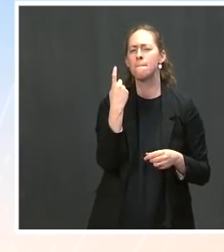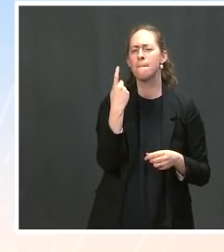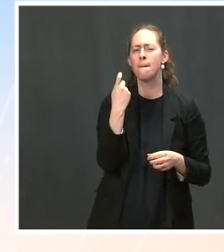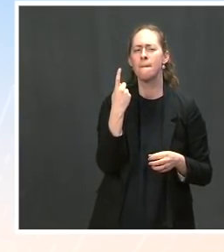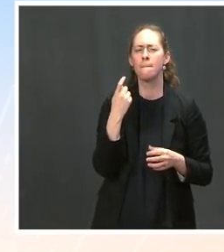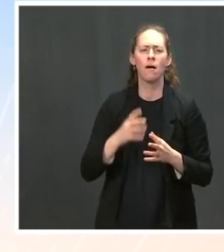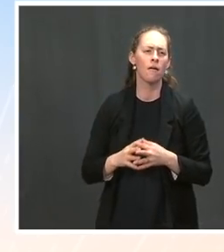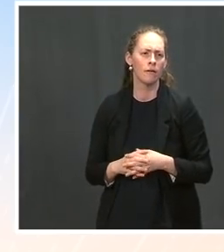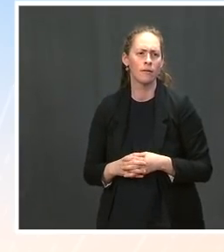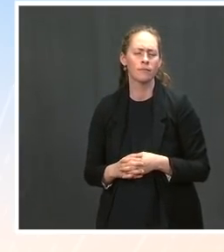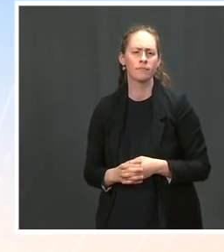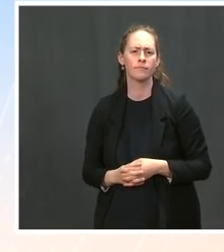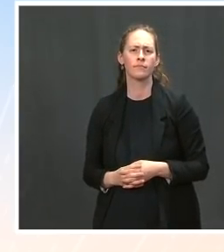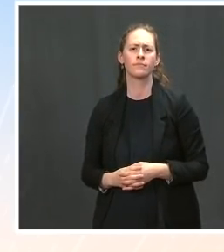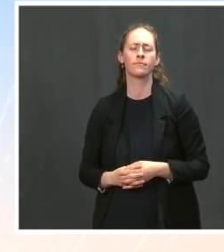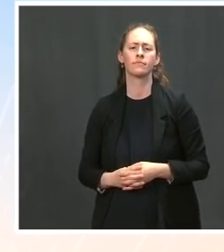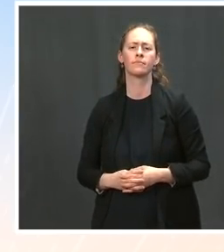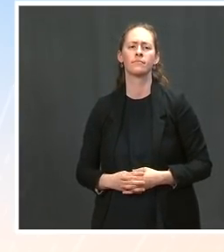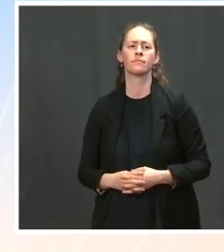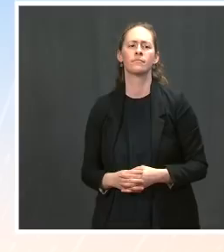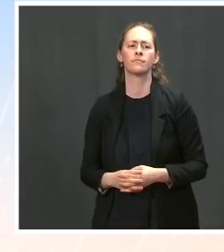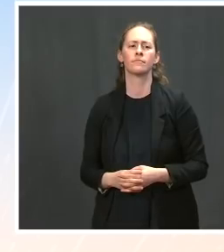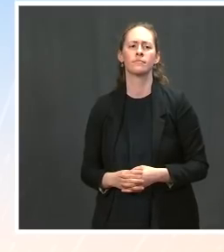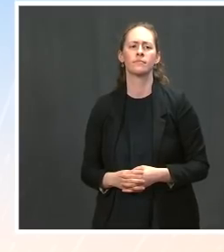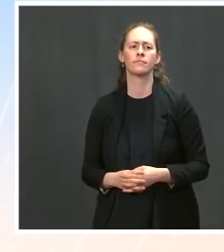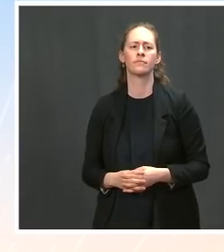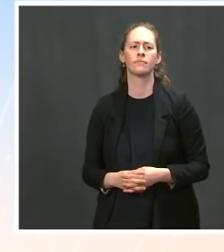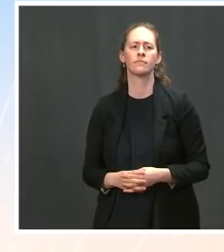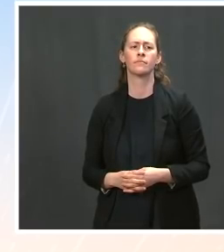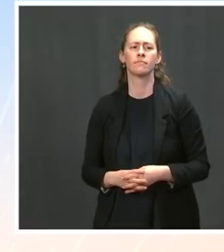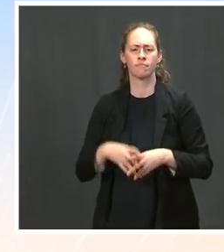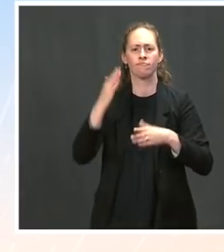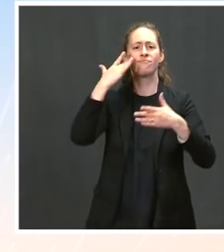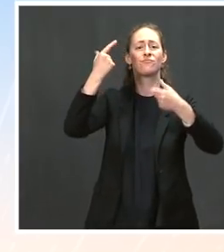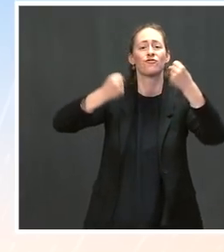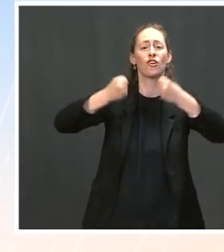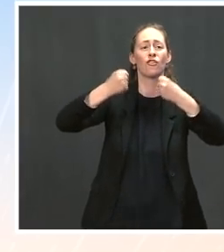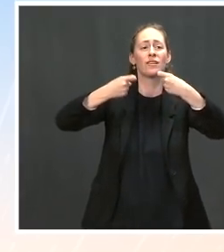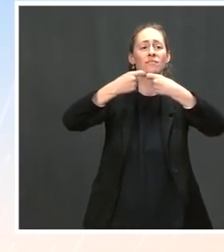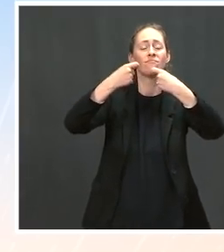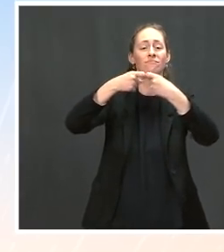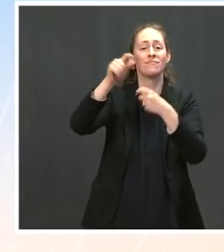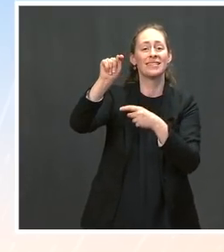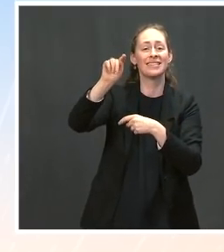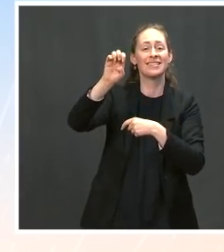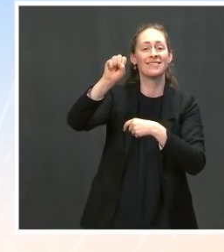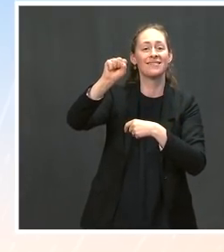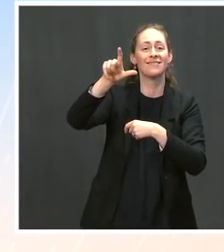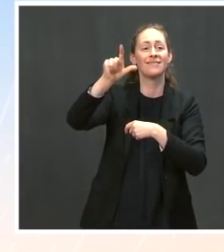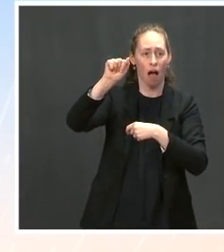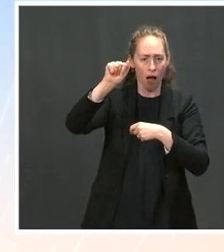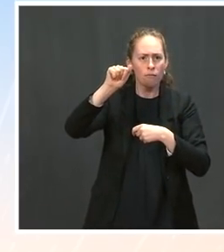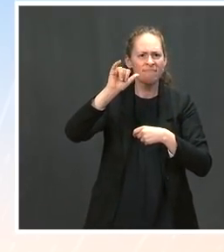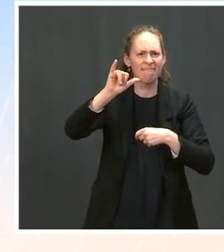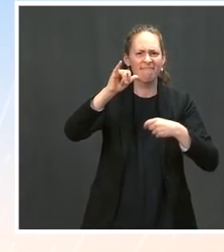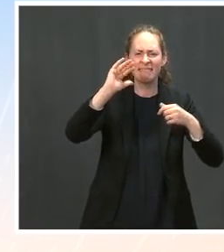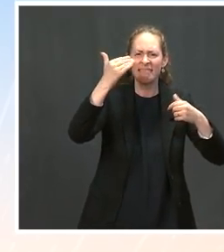to U.S. Tesla drivers using autopilots. The NTSB has urged regulators to be more aggressive in overseeing that technology.